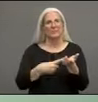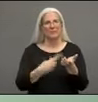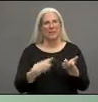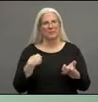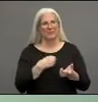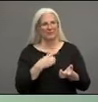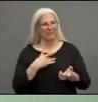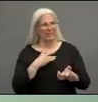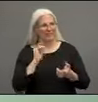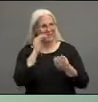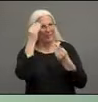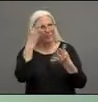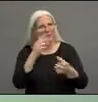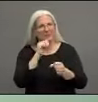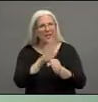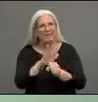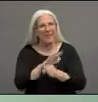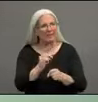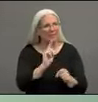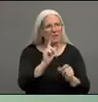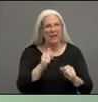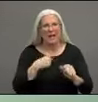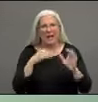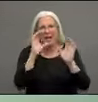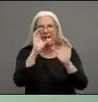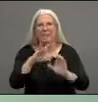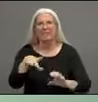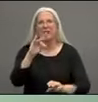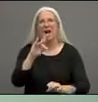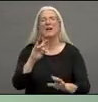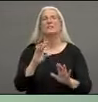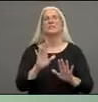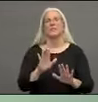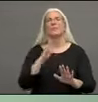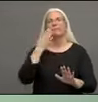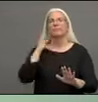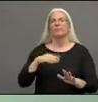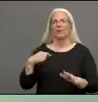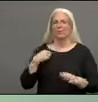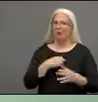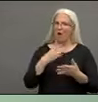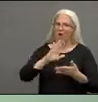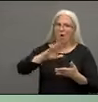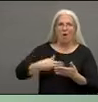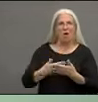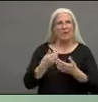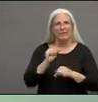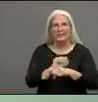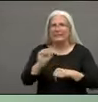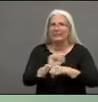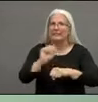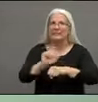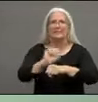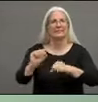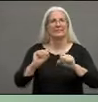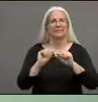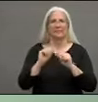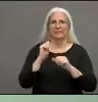but please rest assured that a staff at the Public Information team is working seven days a week to serve you.